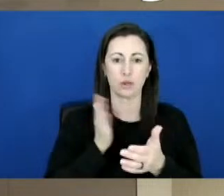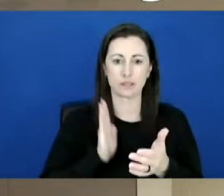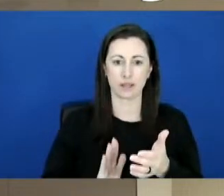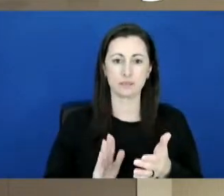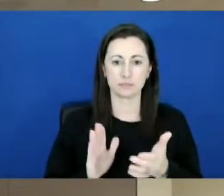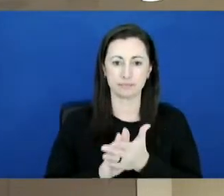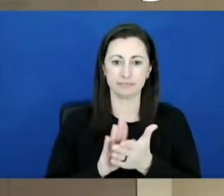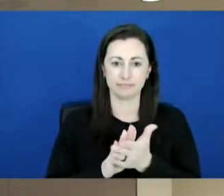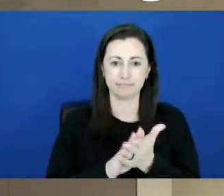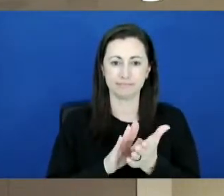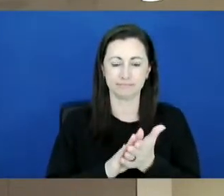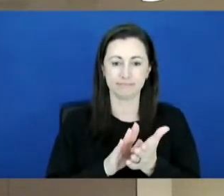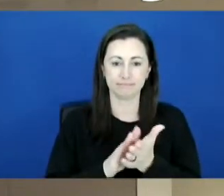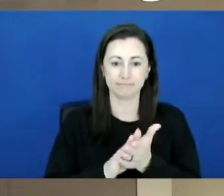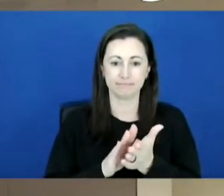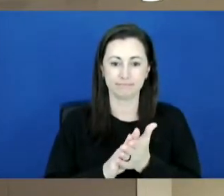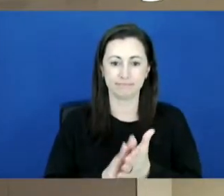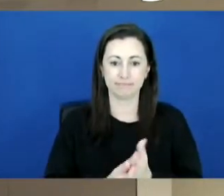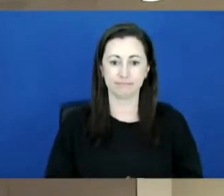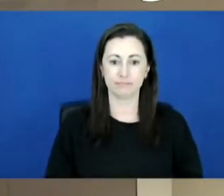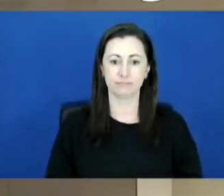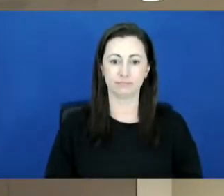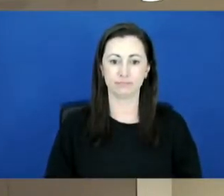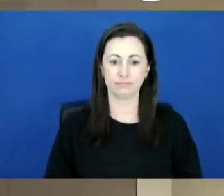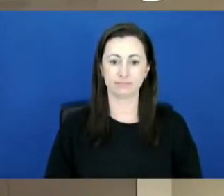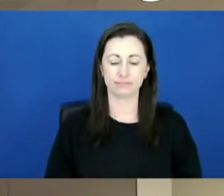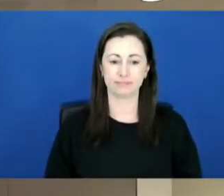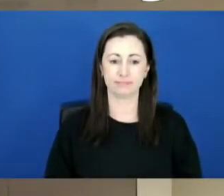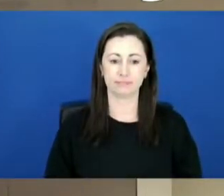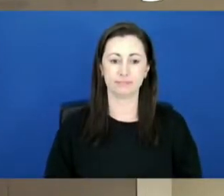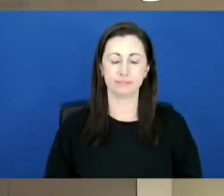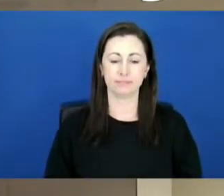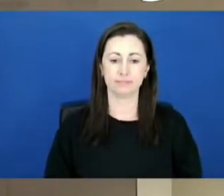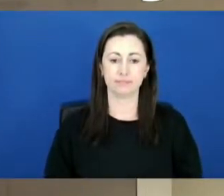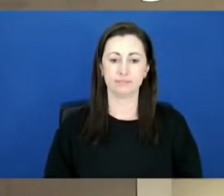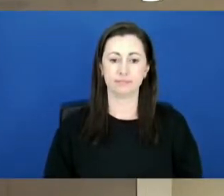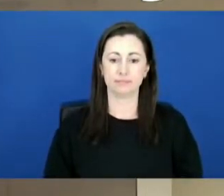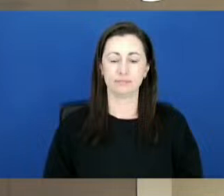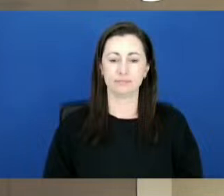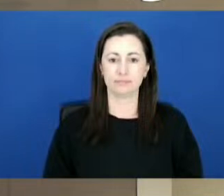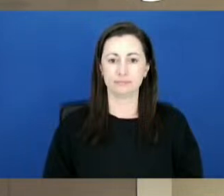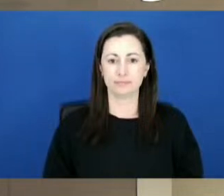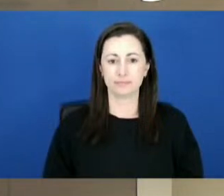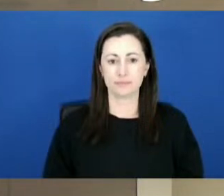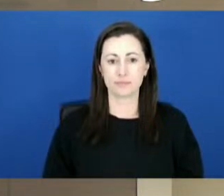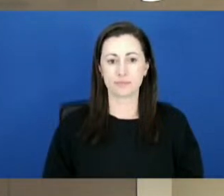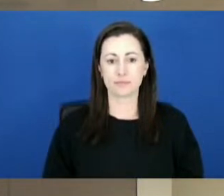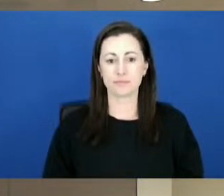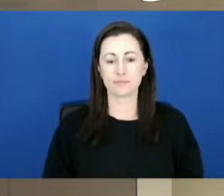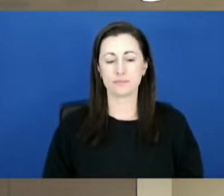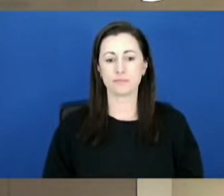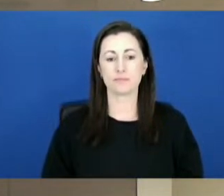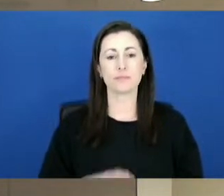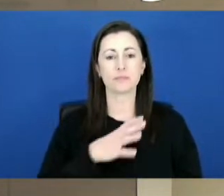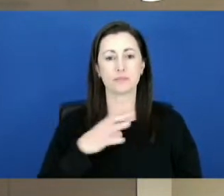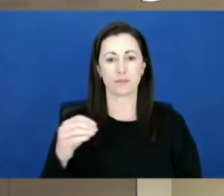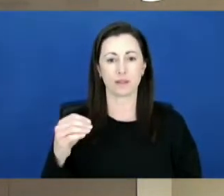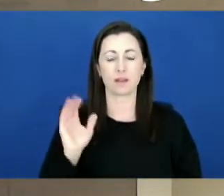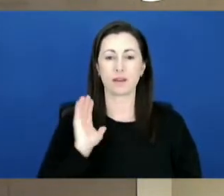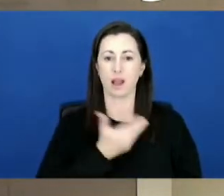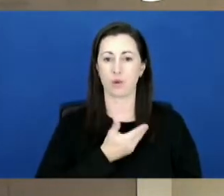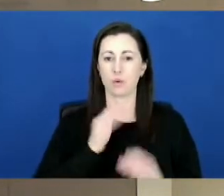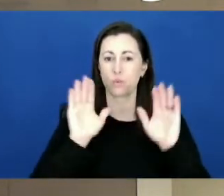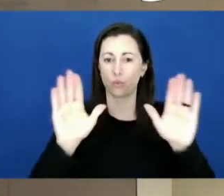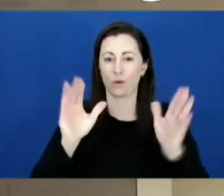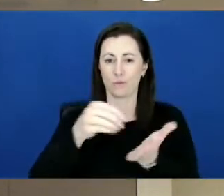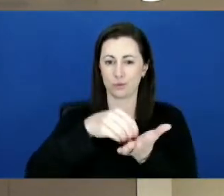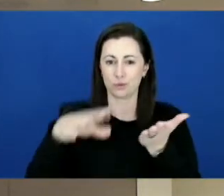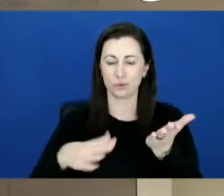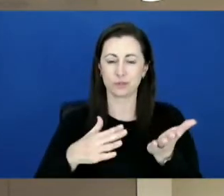WHO HELPED COORDINATE OUR END.